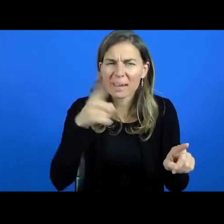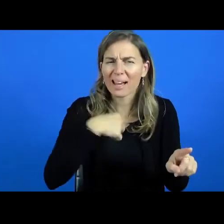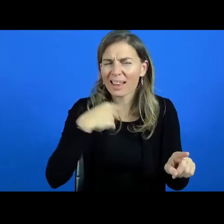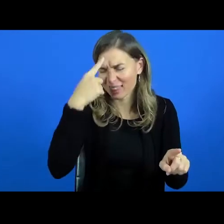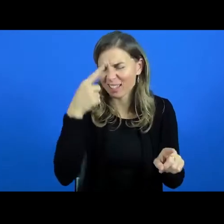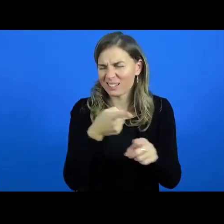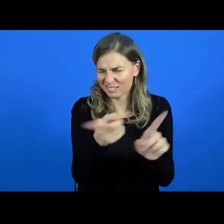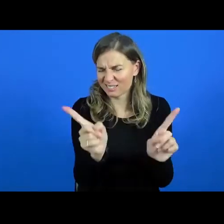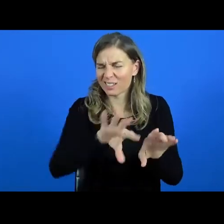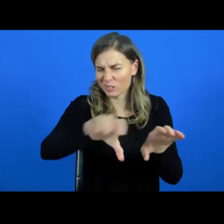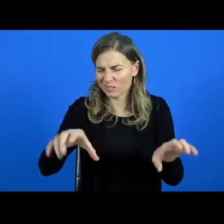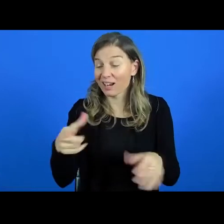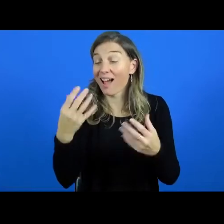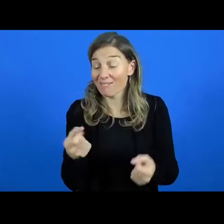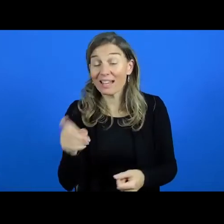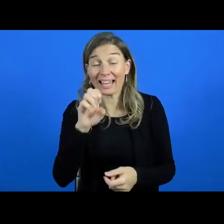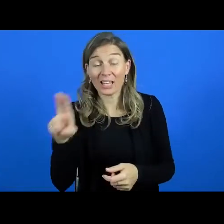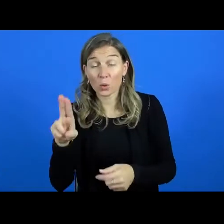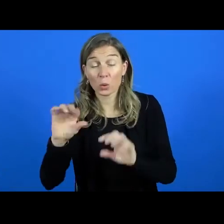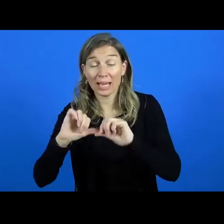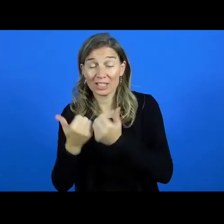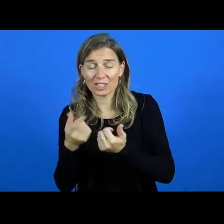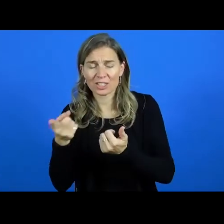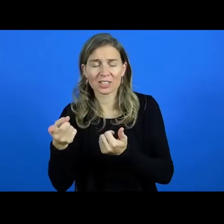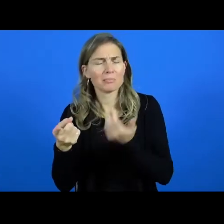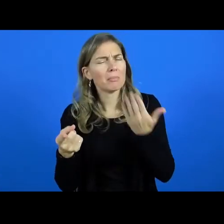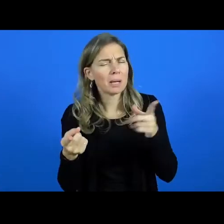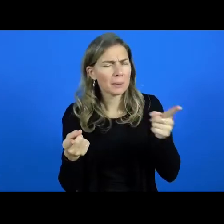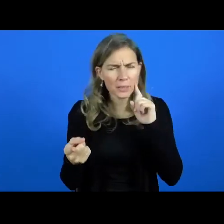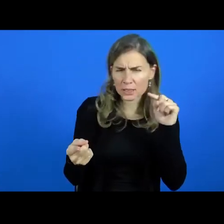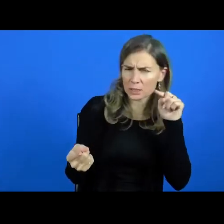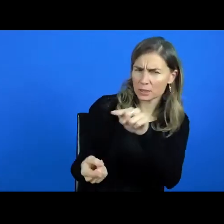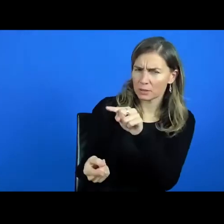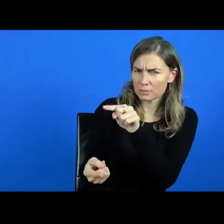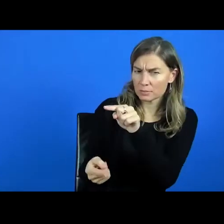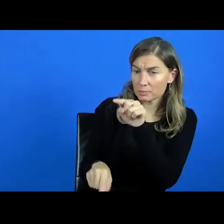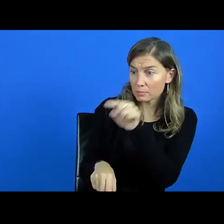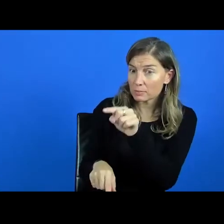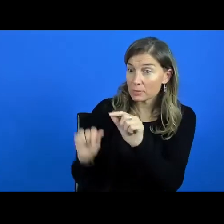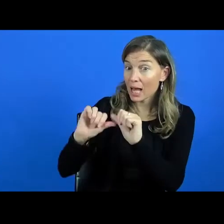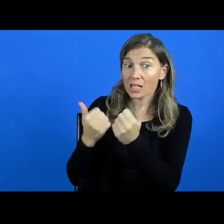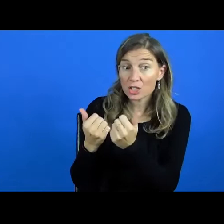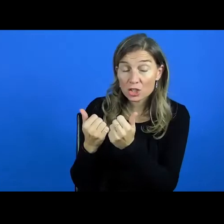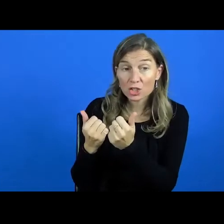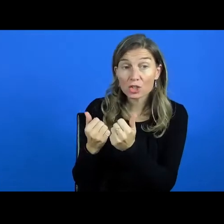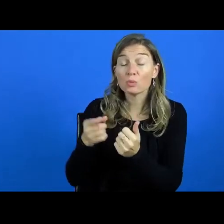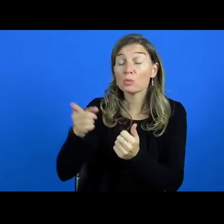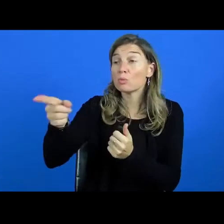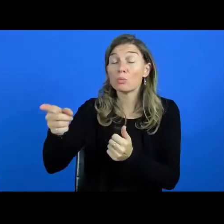and I hope you can identify where these agencies are exactly what they're doing and the possibilities they can offer you.